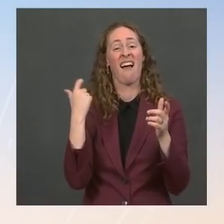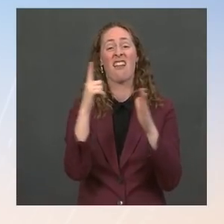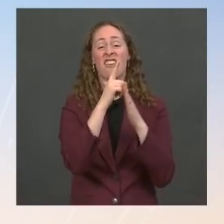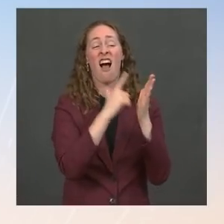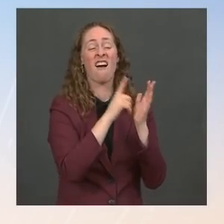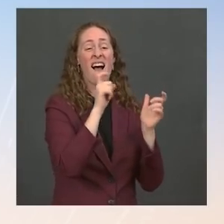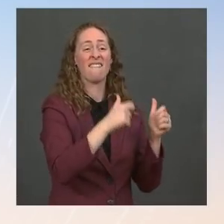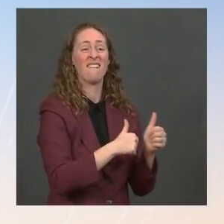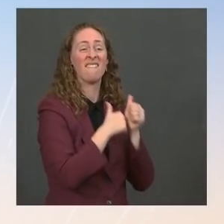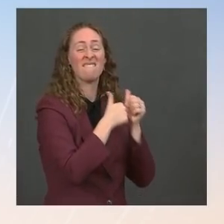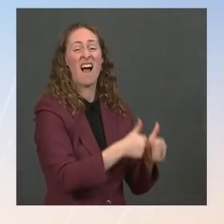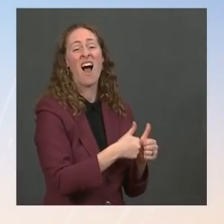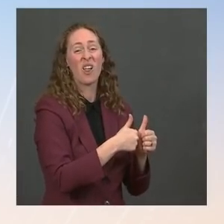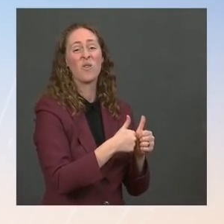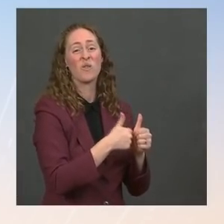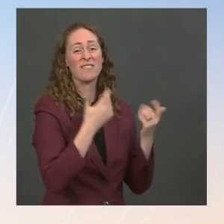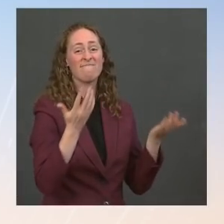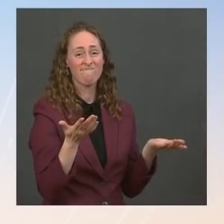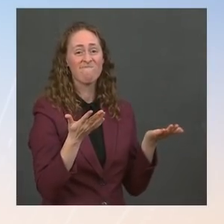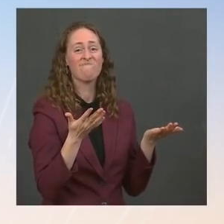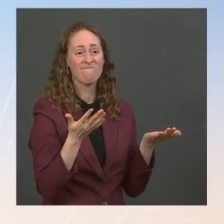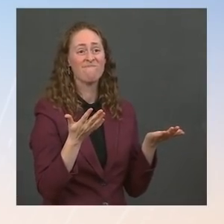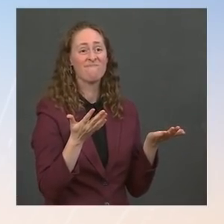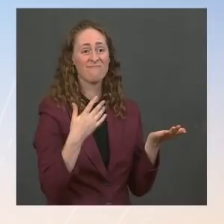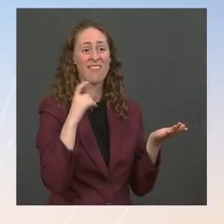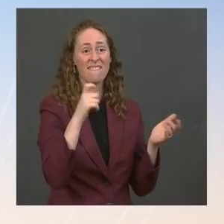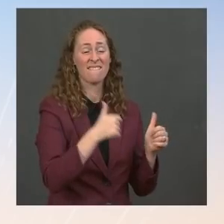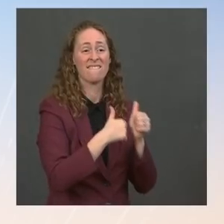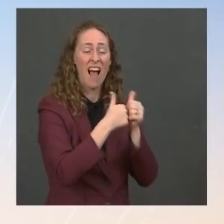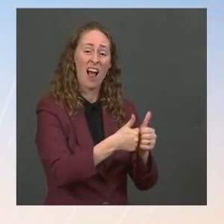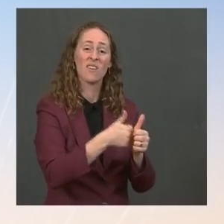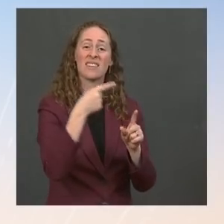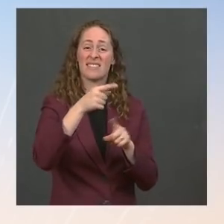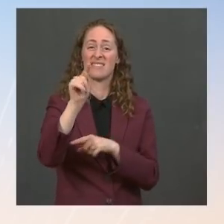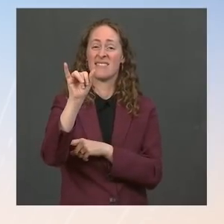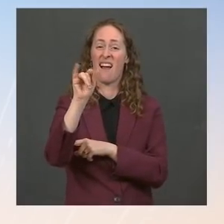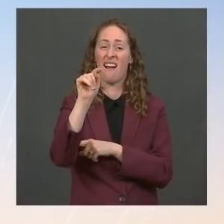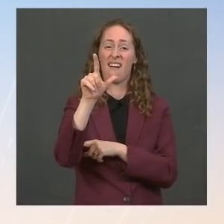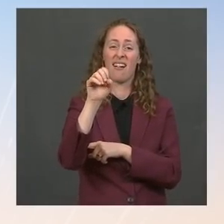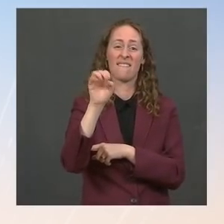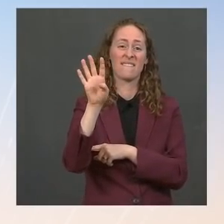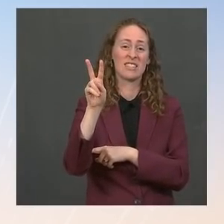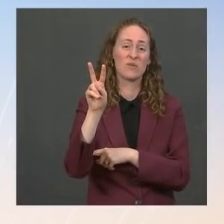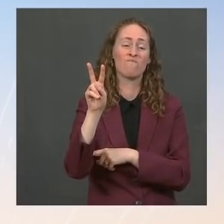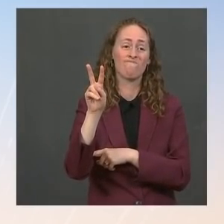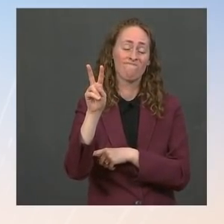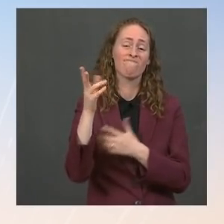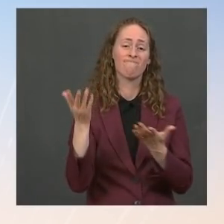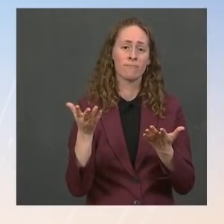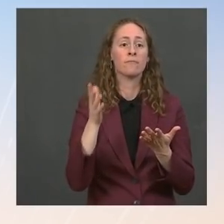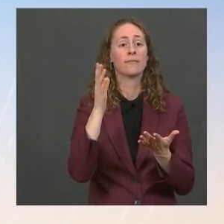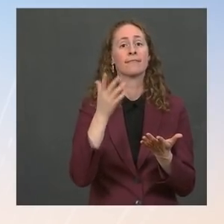and what that is implementing -- Title 42 -- and continuing to ensure